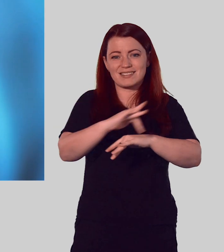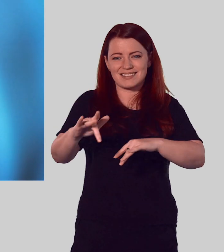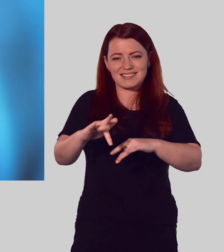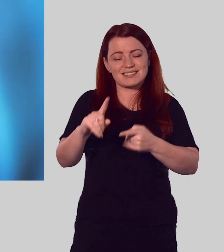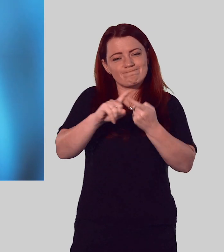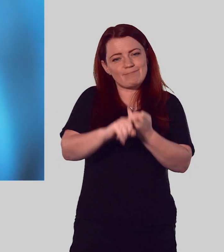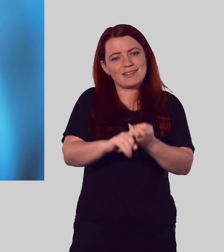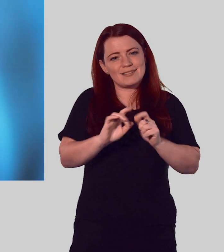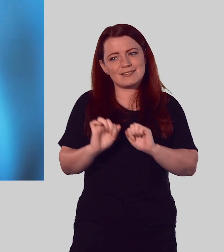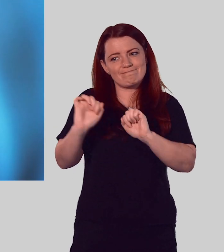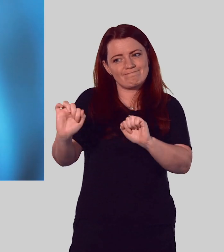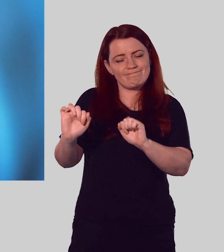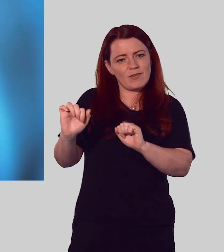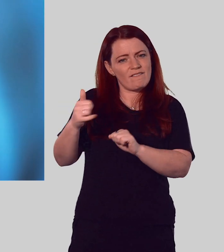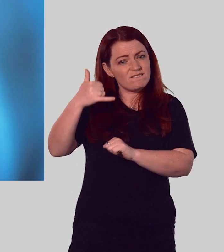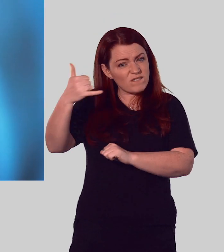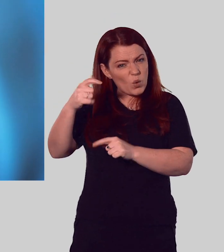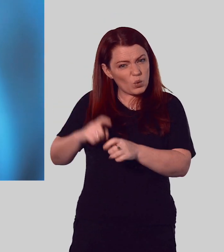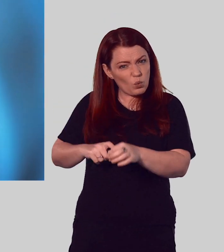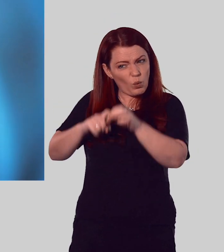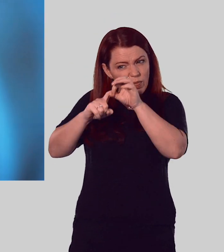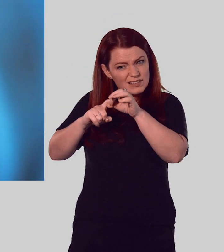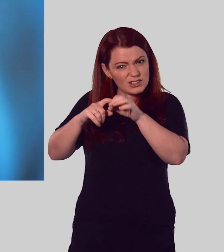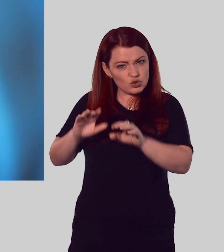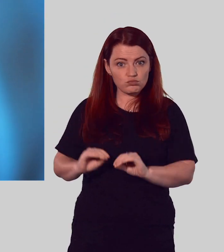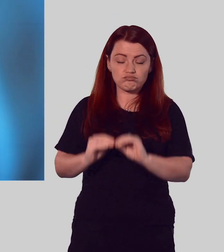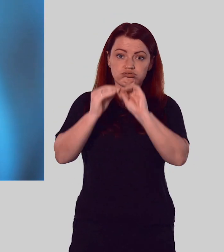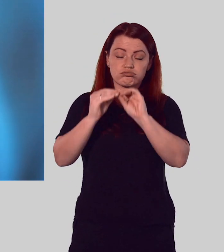depends on the quality of your phone to create a high quality video.